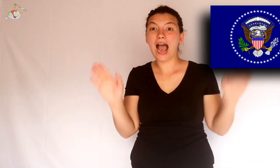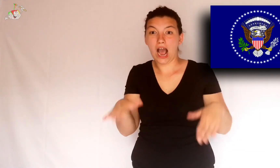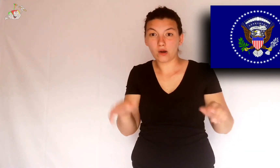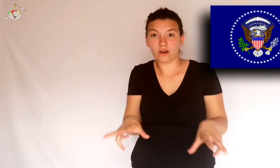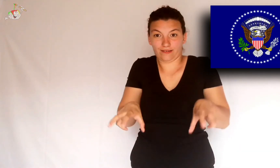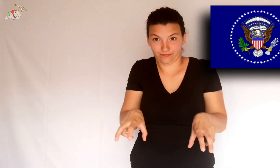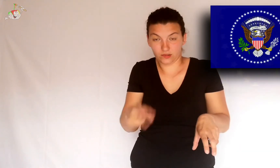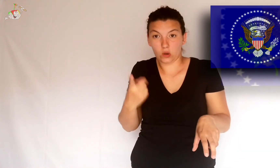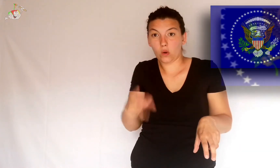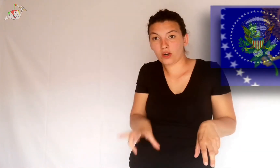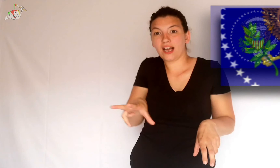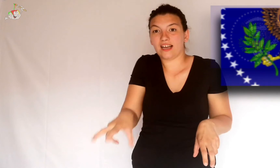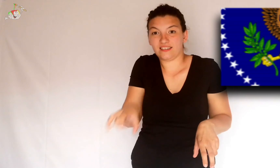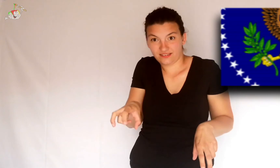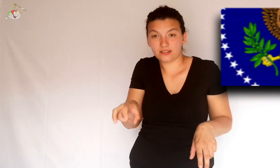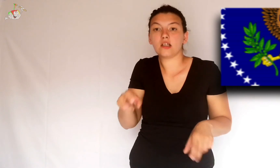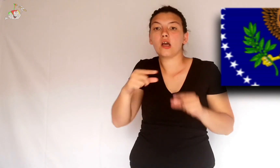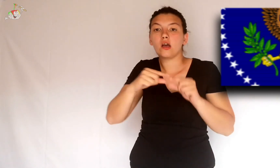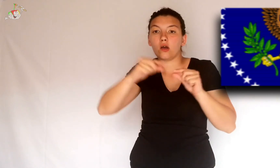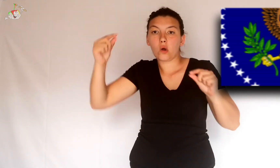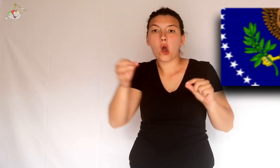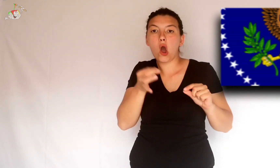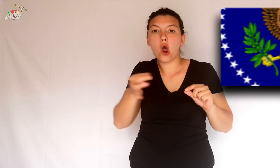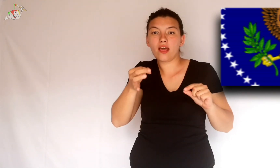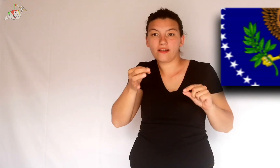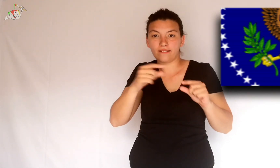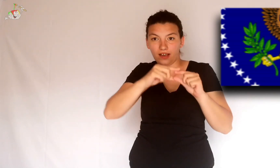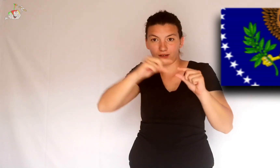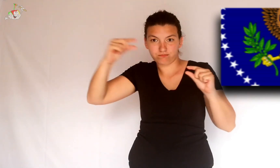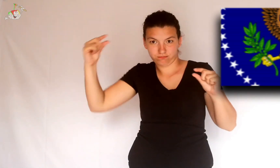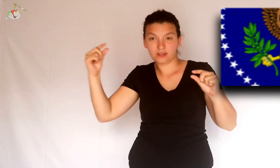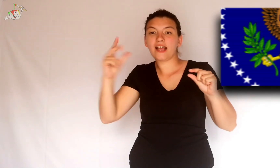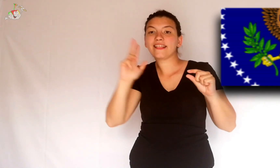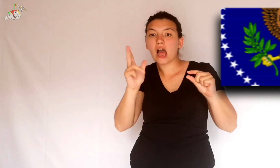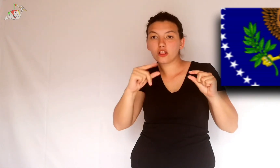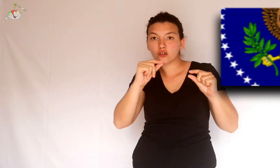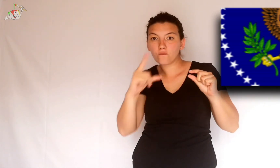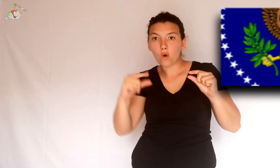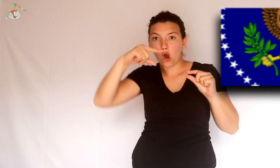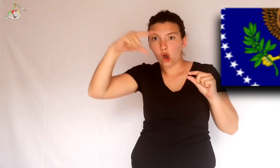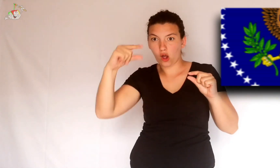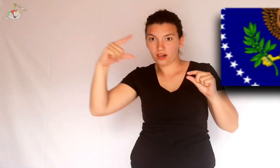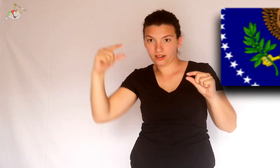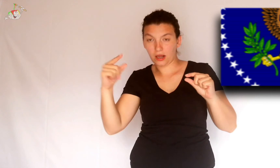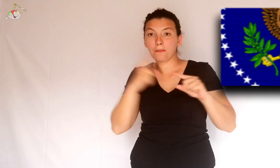holding an olive tree with 13 leaves and 13 fruits in one claw